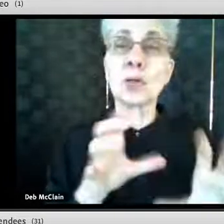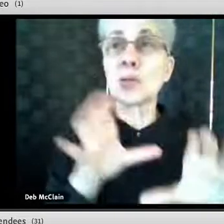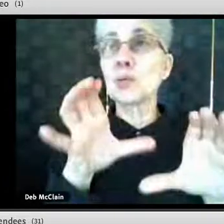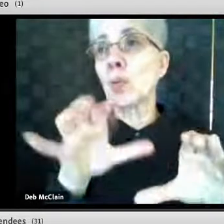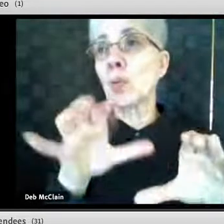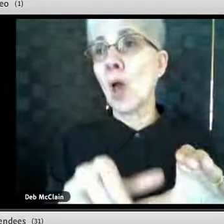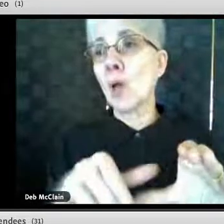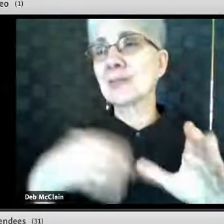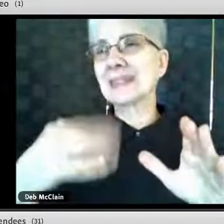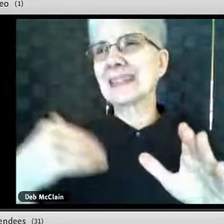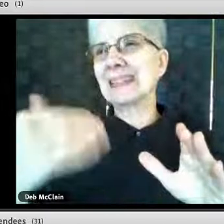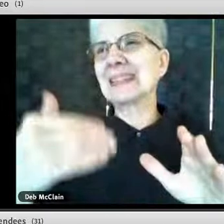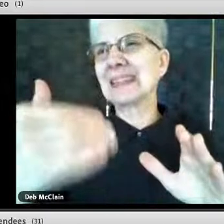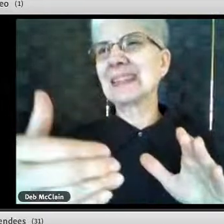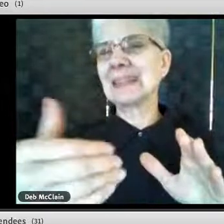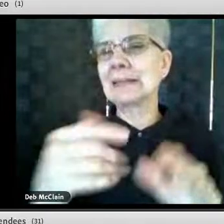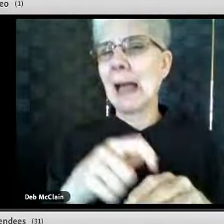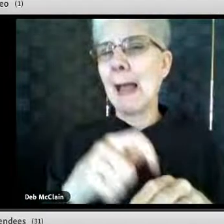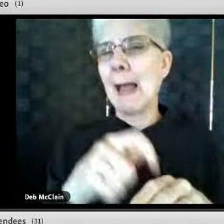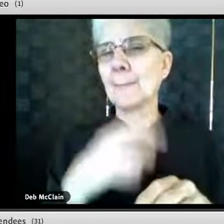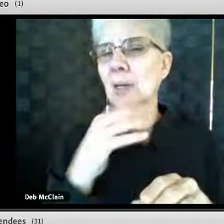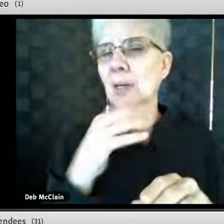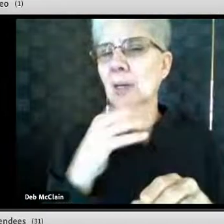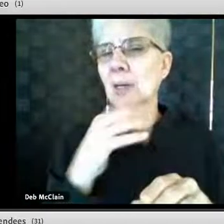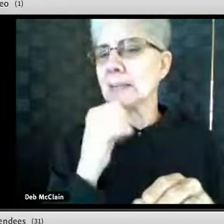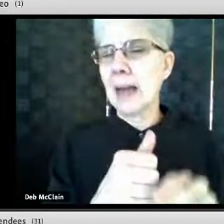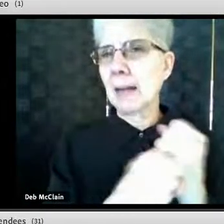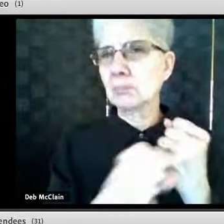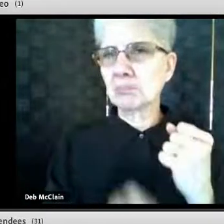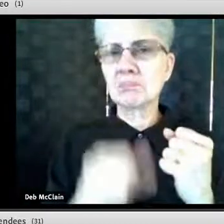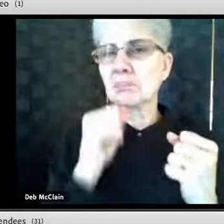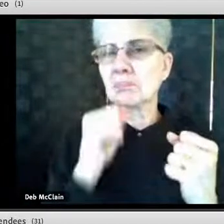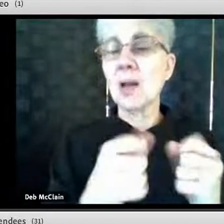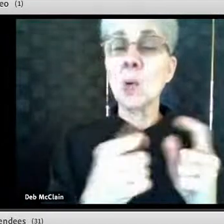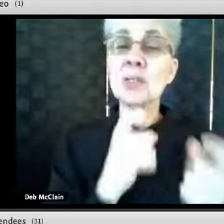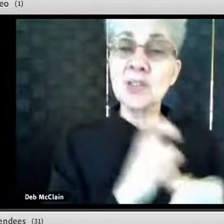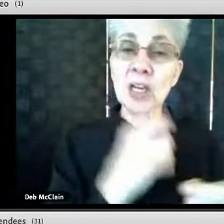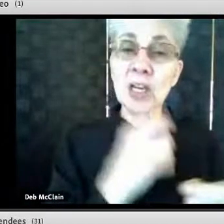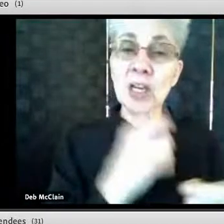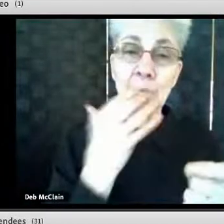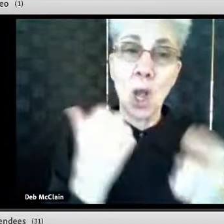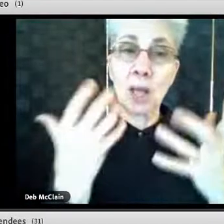or we're only going to do those a smaller amount of time because they're not, or we're going to change them